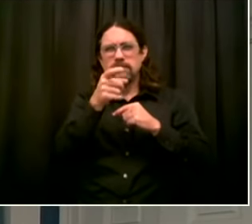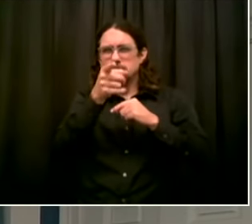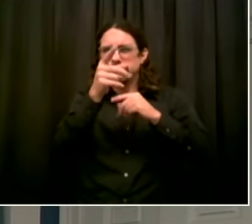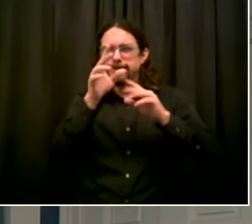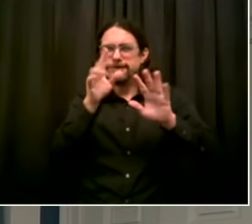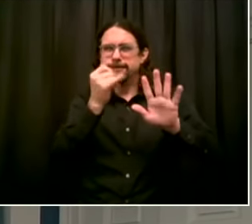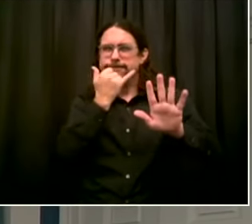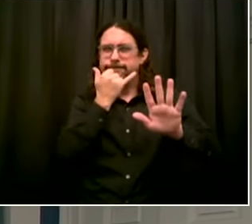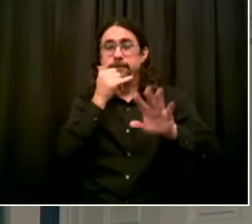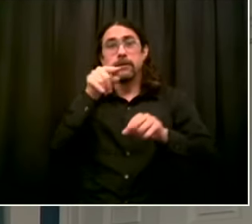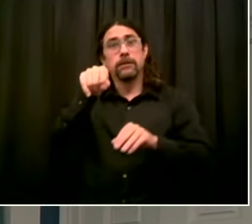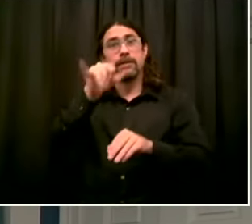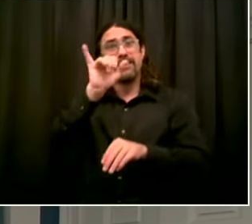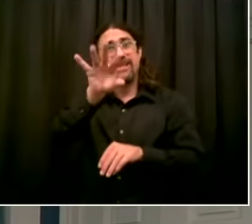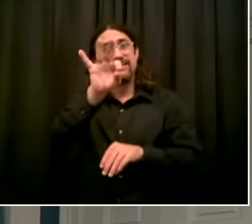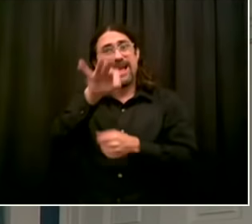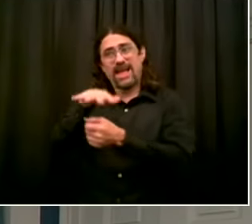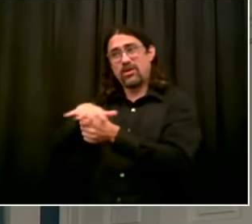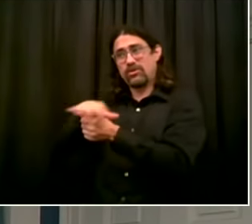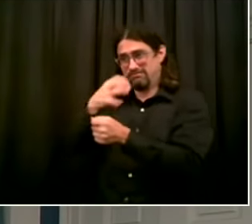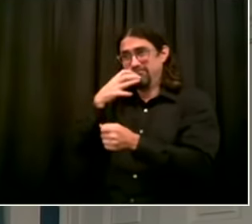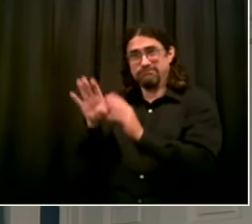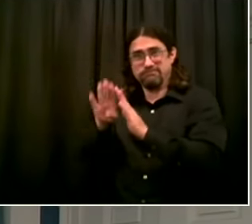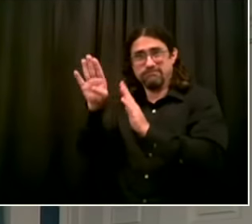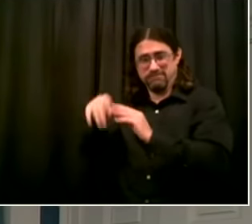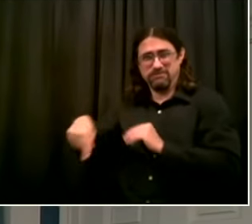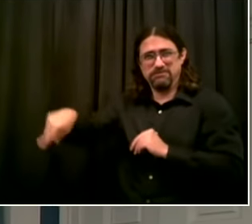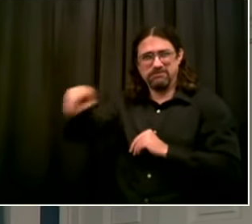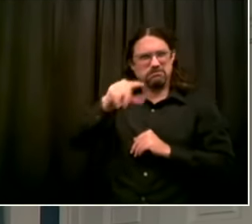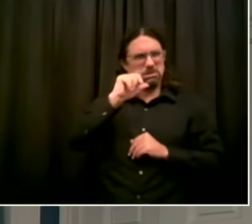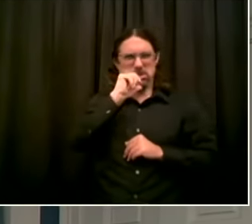CITY WIDE ORGANIZATIONS WERE PART OF IT. JEWISH COMMUNITY RELATION COUNSEL OF NEW YORK